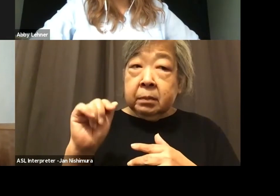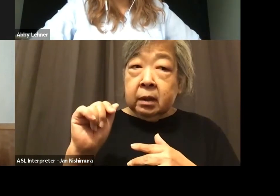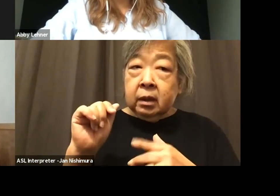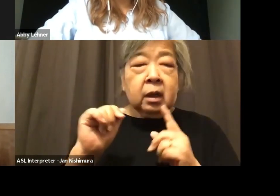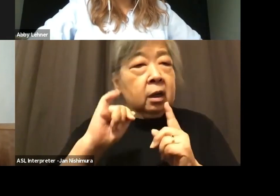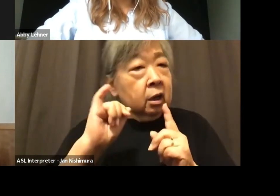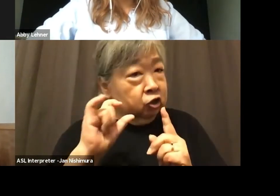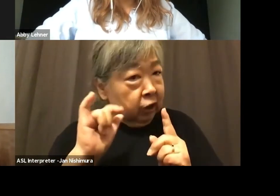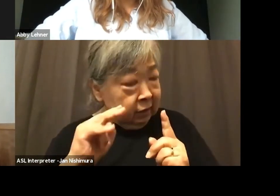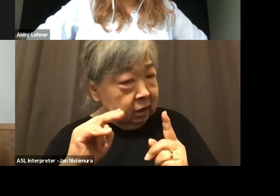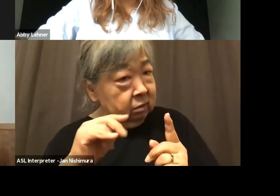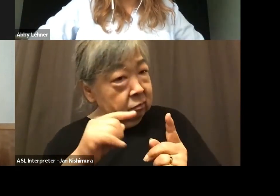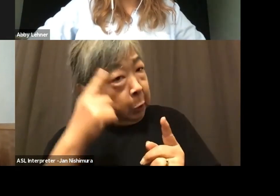to meet people there?